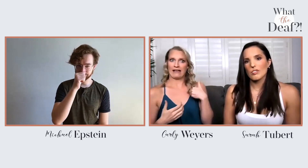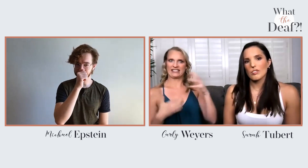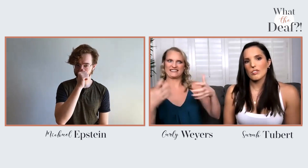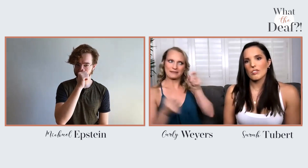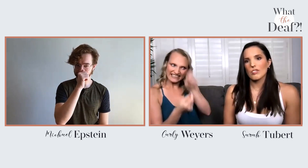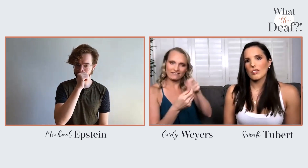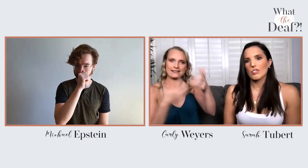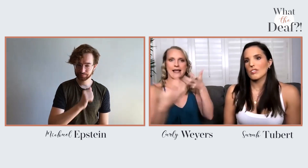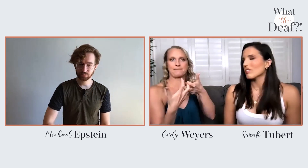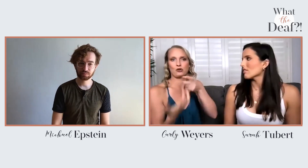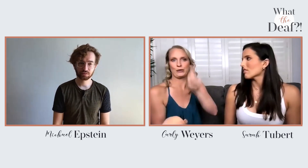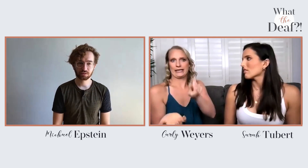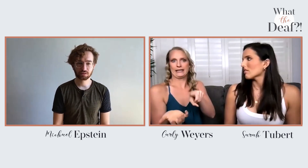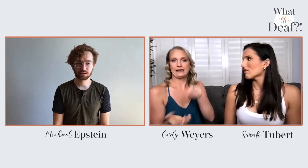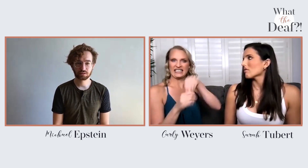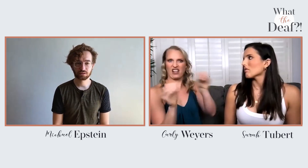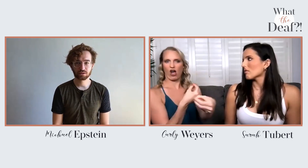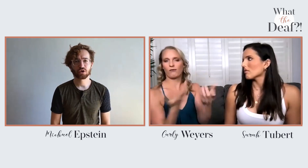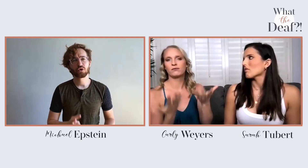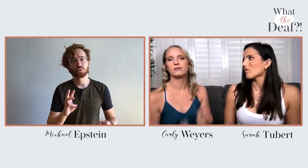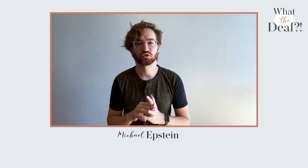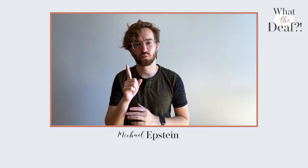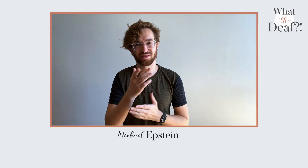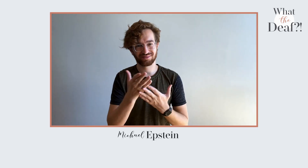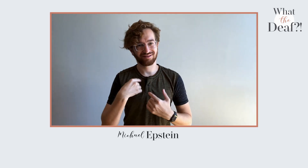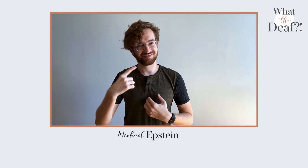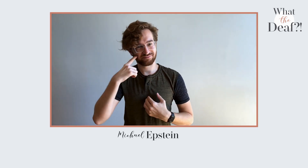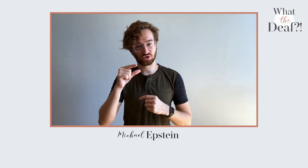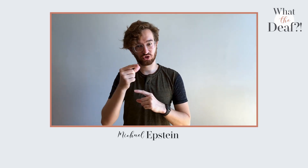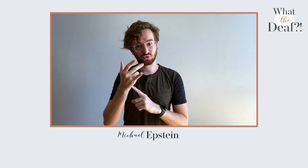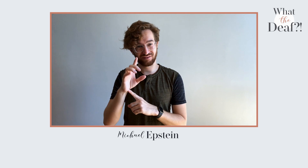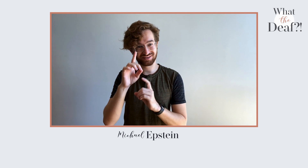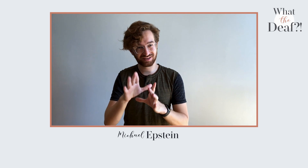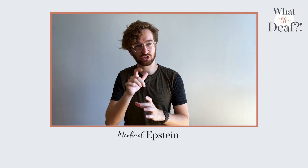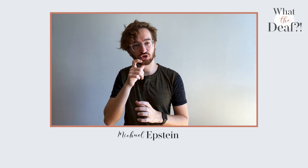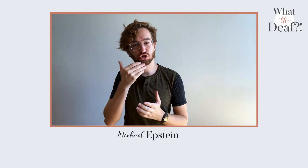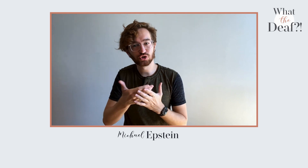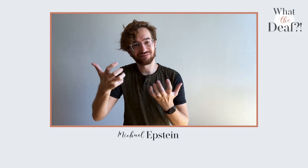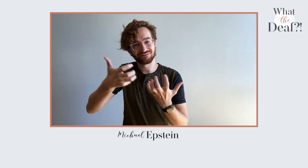Do you have specific accommodations that you need in your office? So one thing I think that about graphic design,